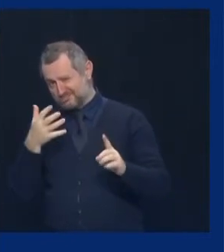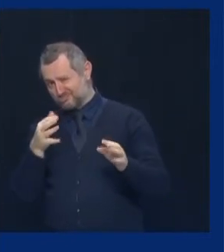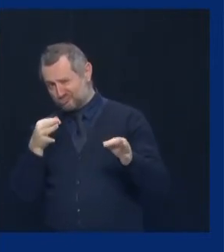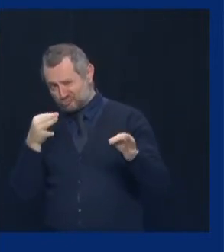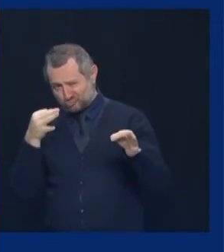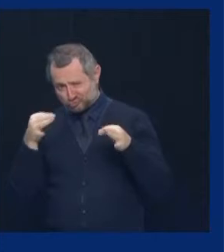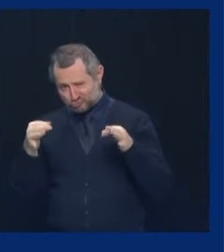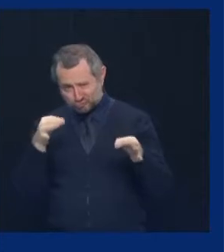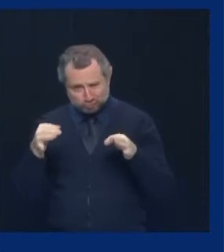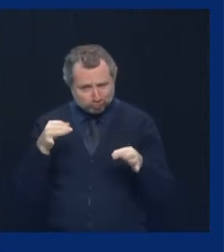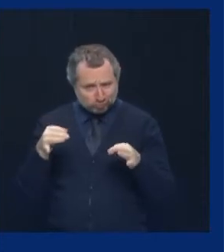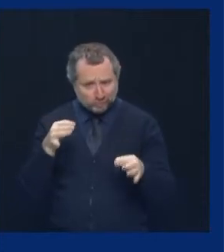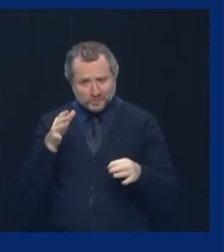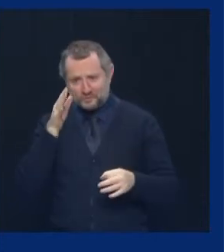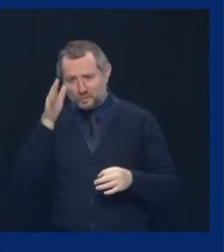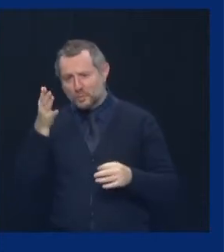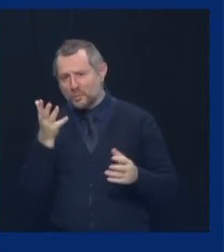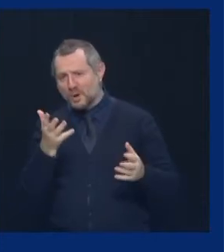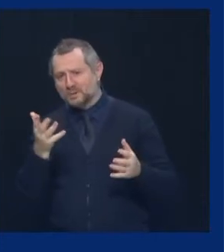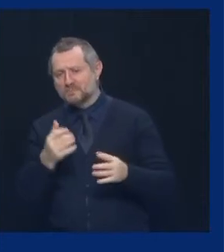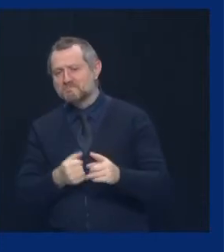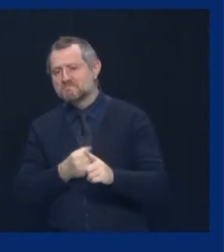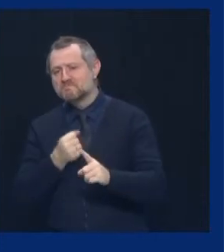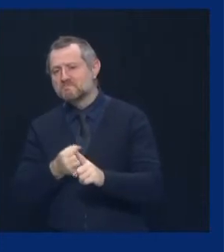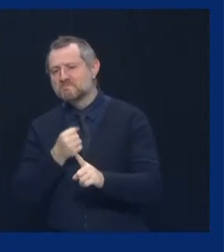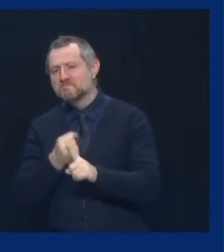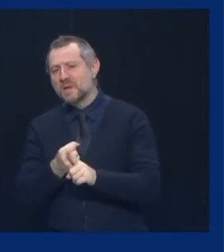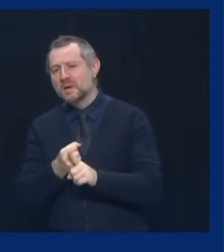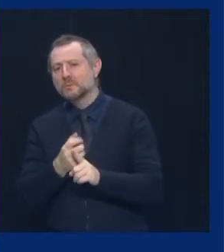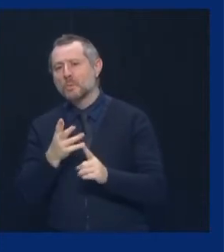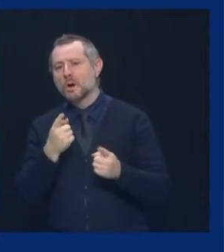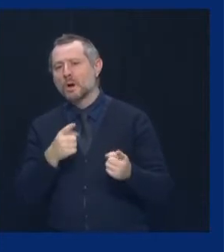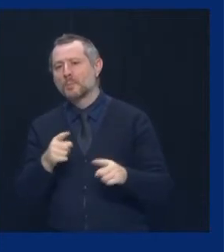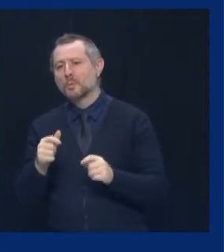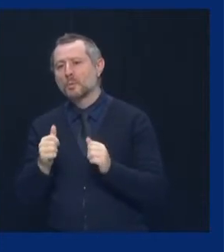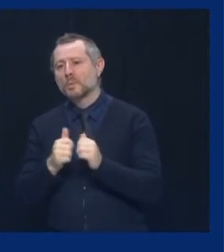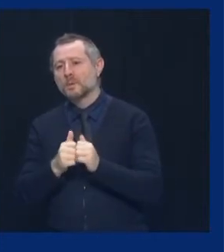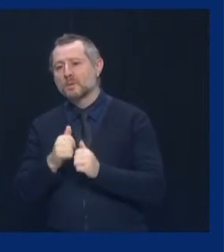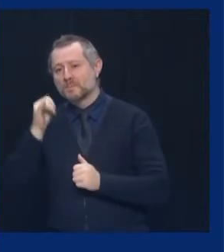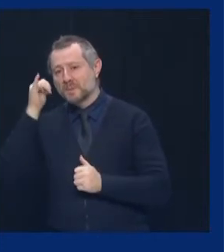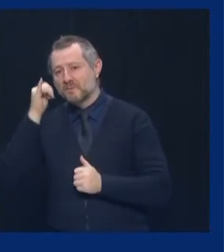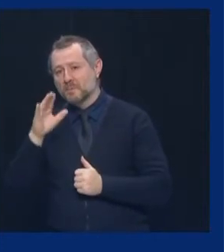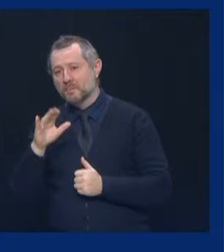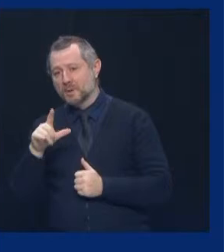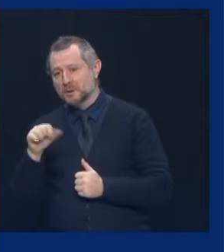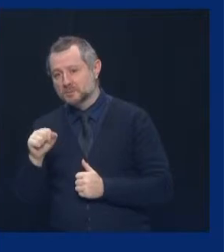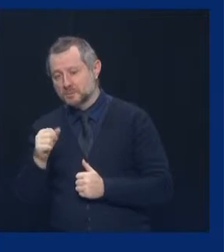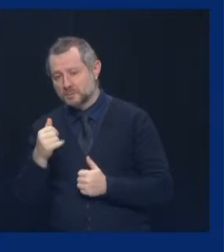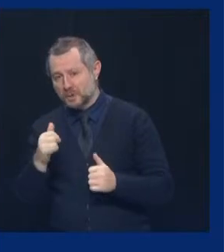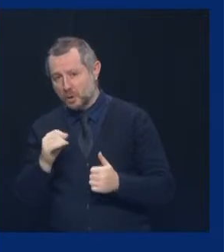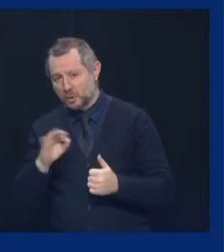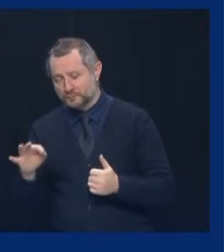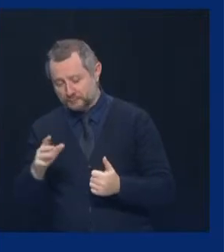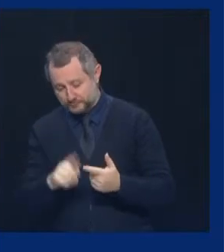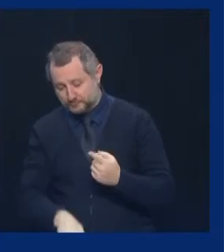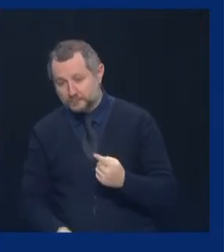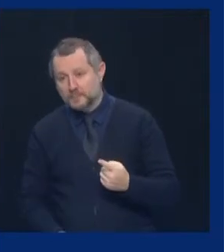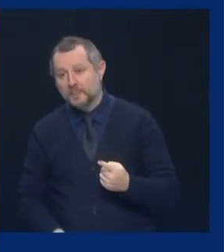ONE, I WAS WONDERING IF YOU COULD GO INTO THE DETAIL ABOUT JUST HOW FUTURE EVENTS COULD BE